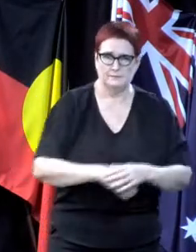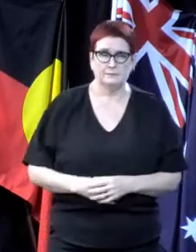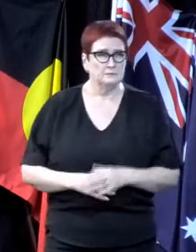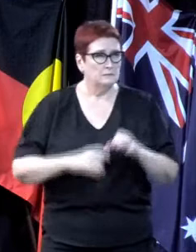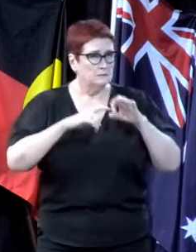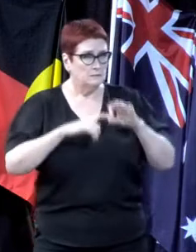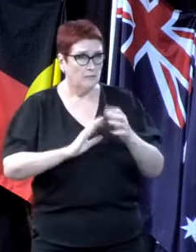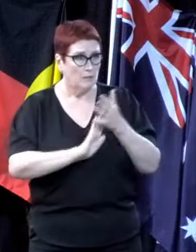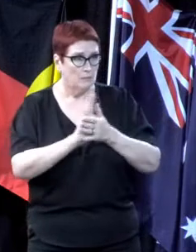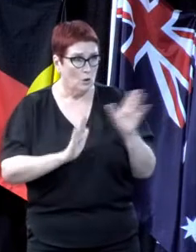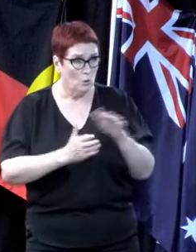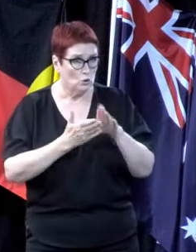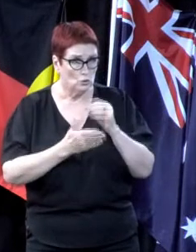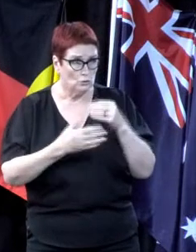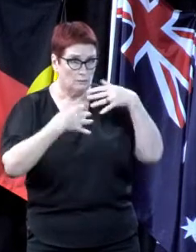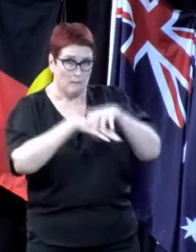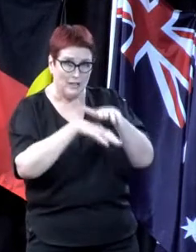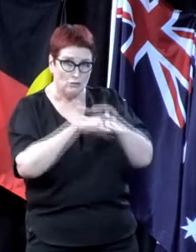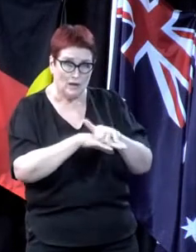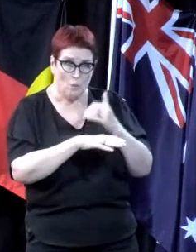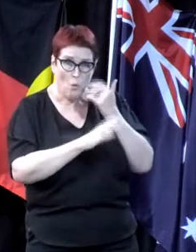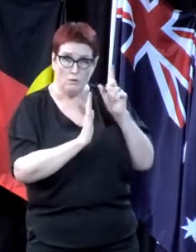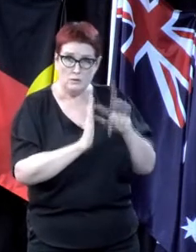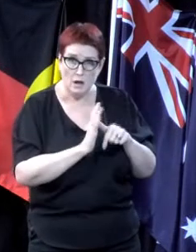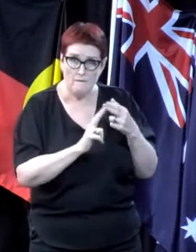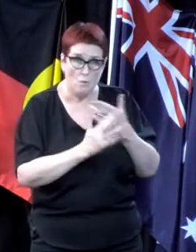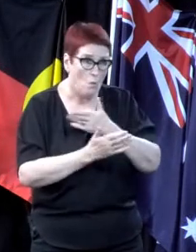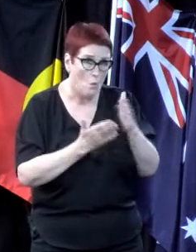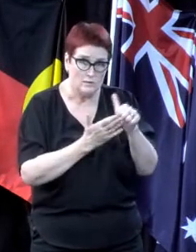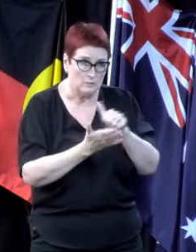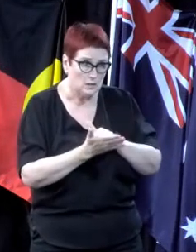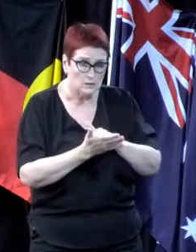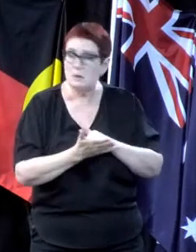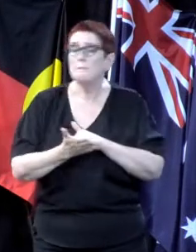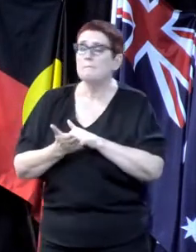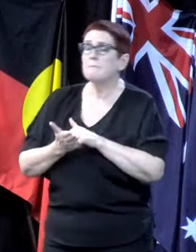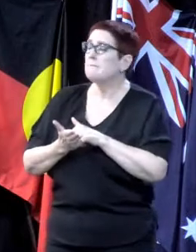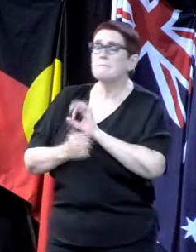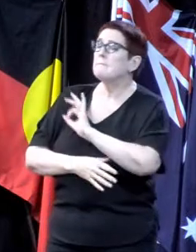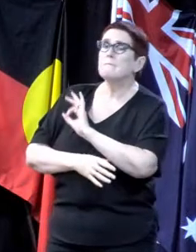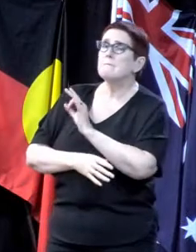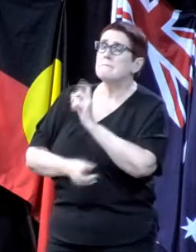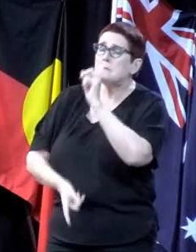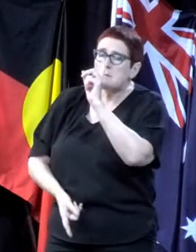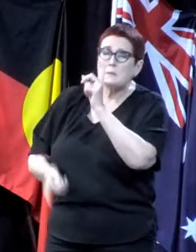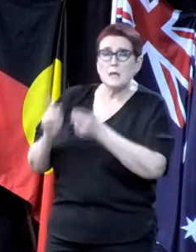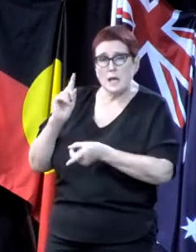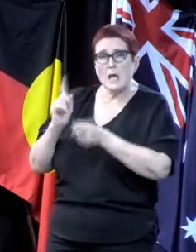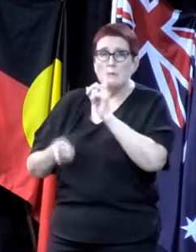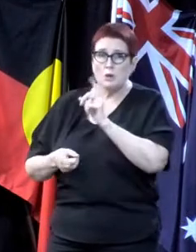in the mainstream classroom at all times for all purposes? No. At times, yes.